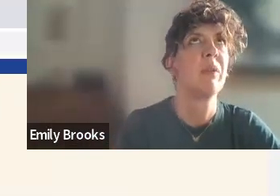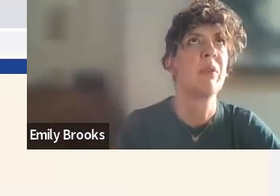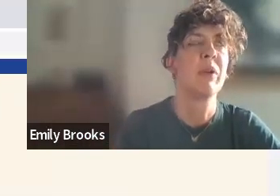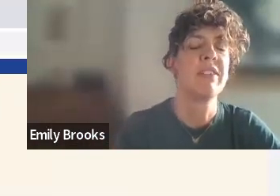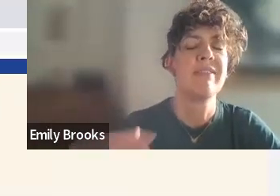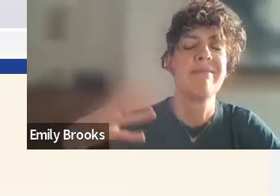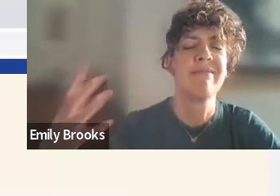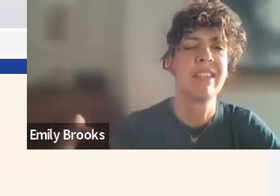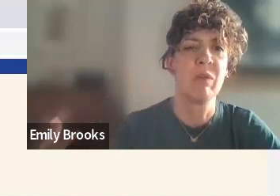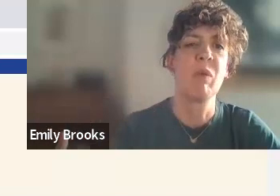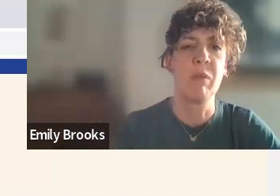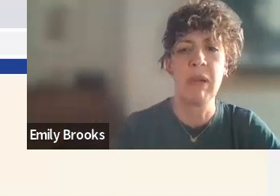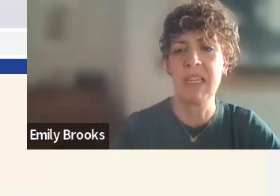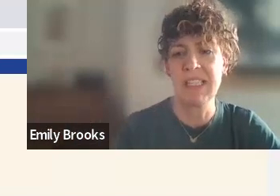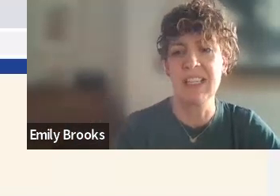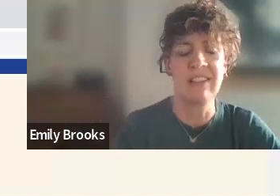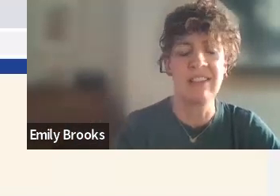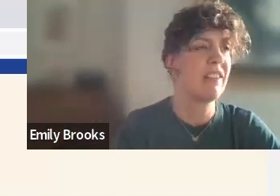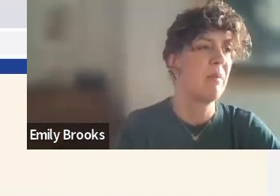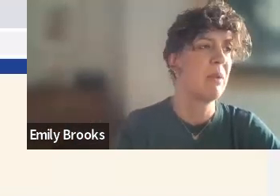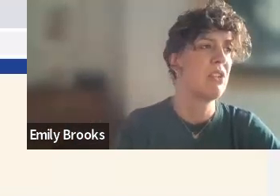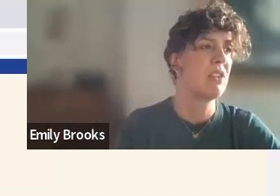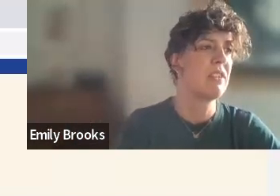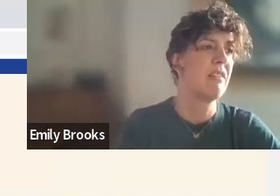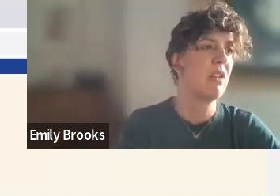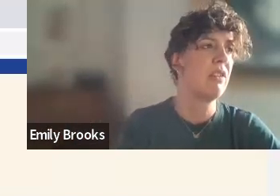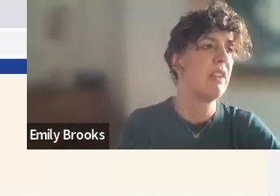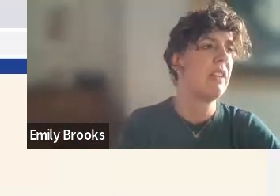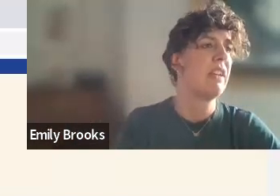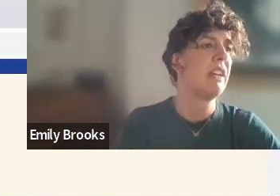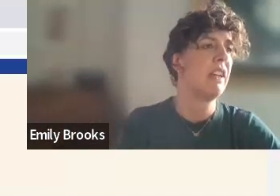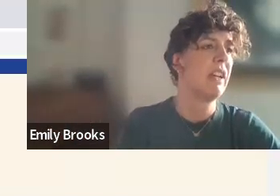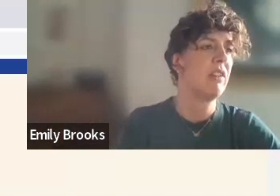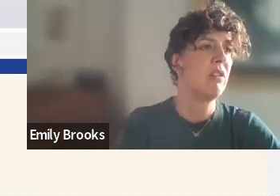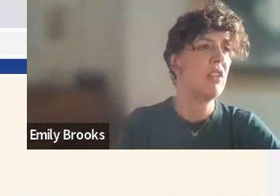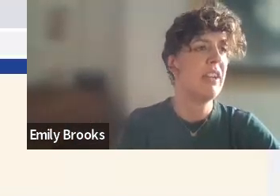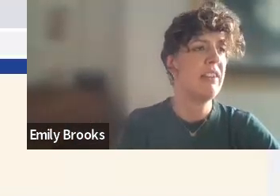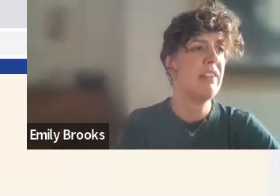What's the word? The way we assess a child's hearing loss. Okay, so genetic.